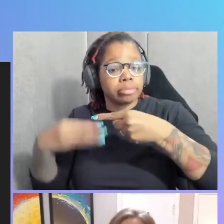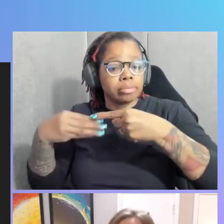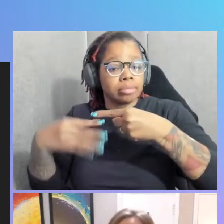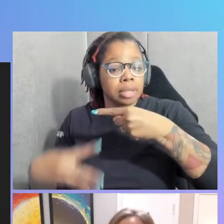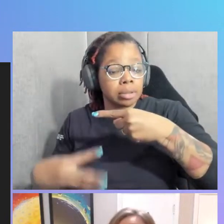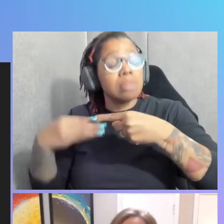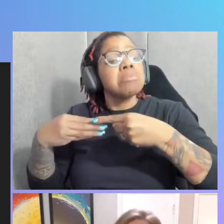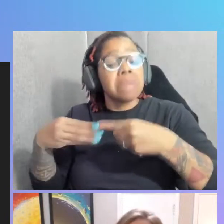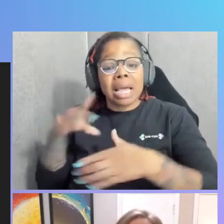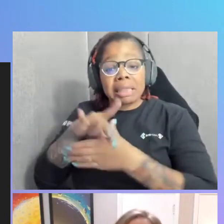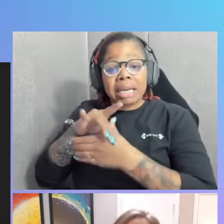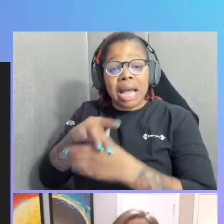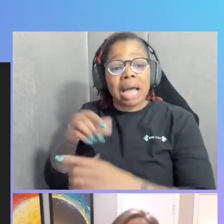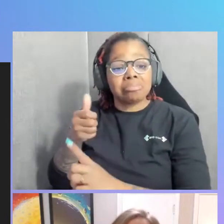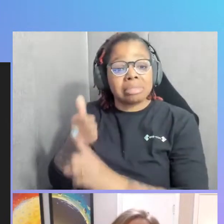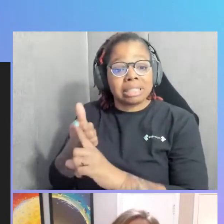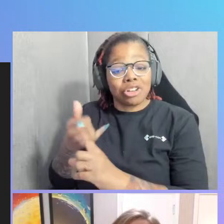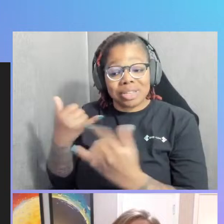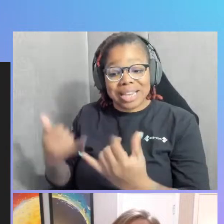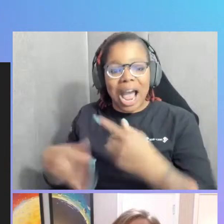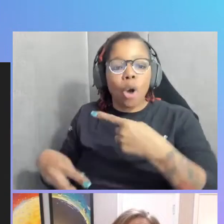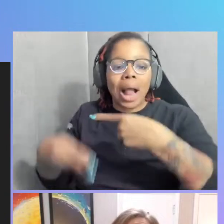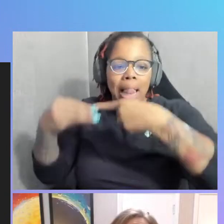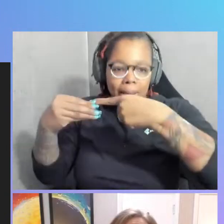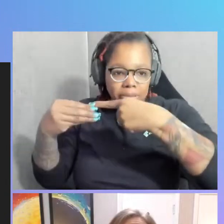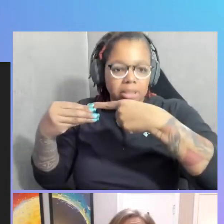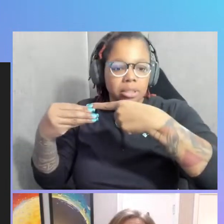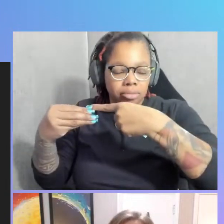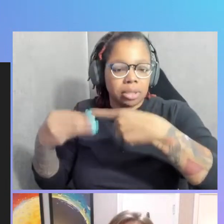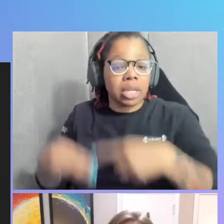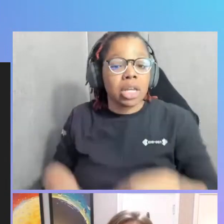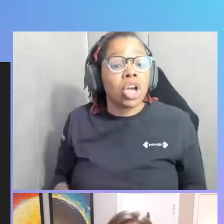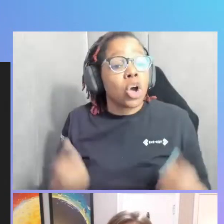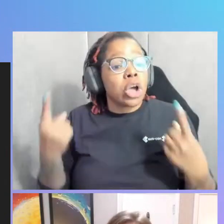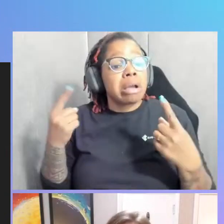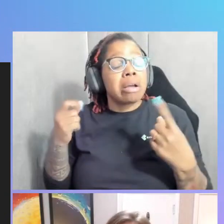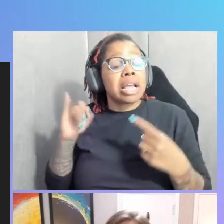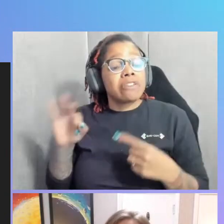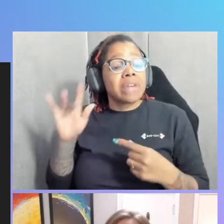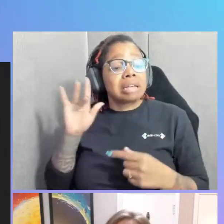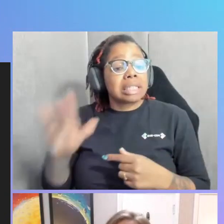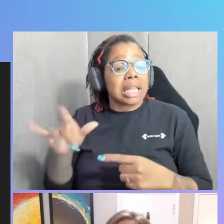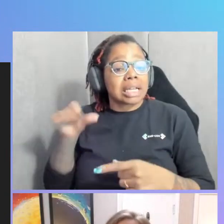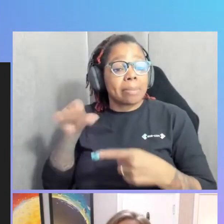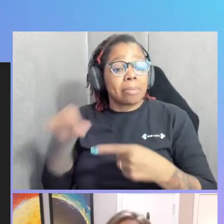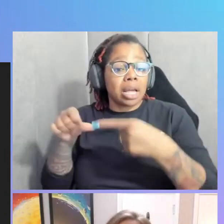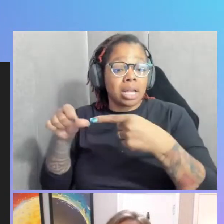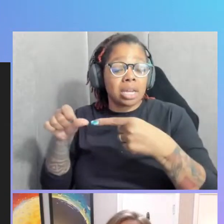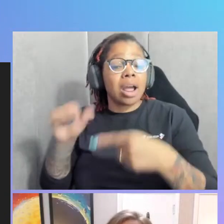currently collapsed. Now, if I select the button in the Aria